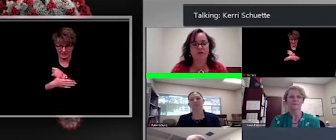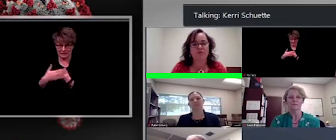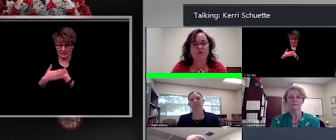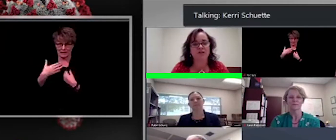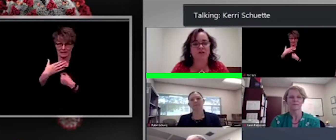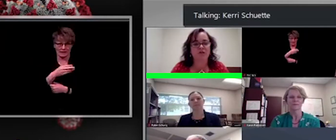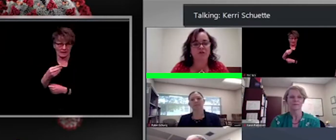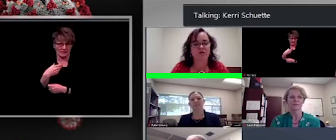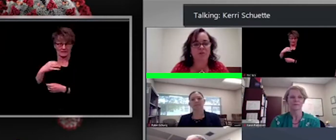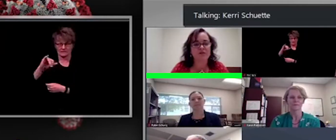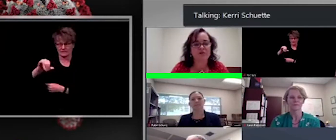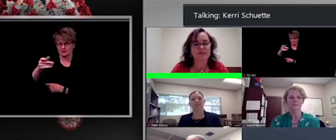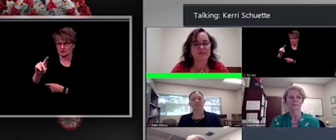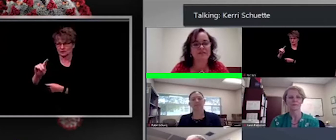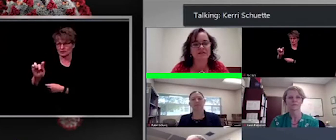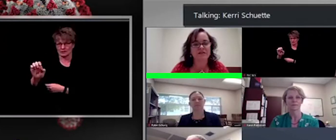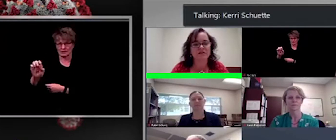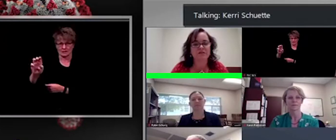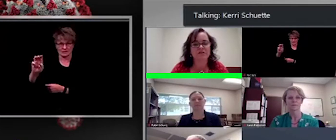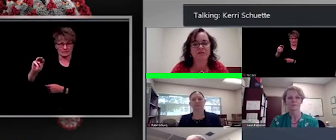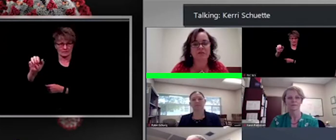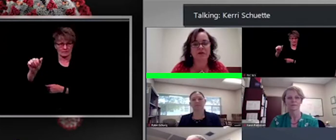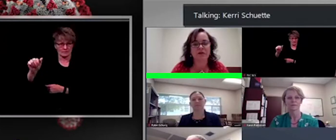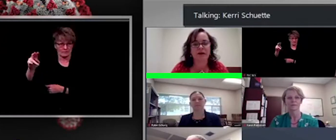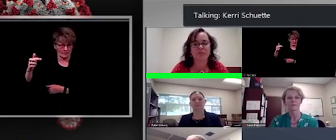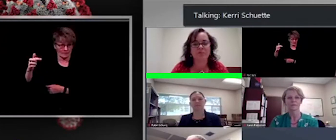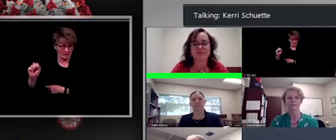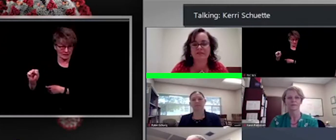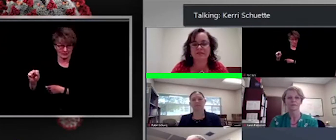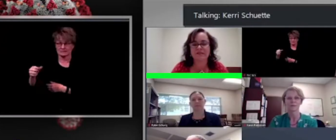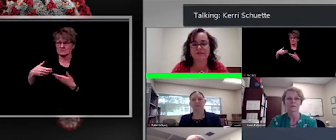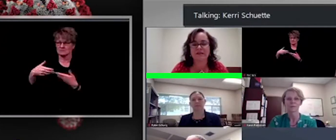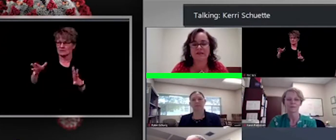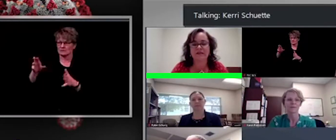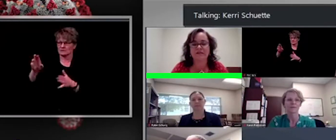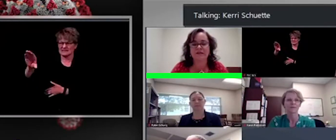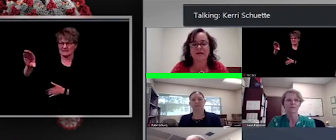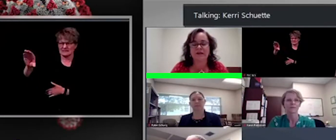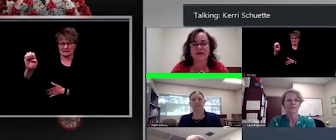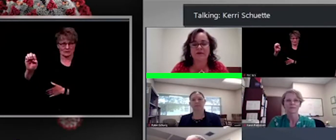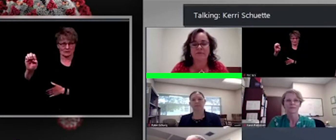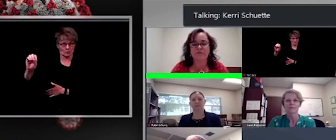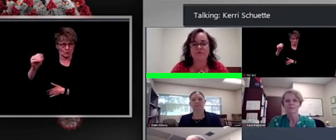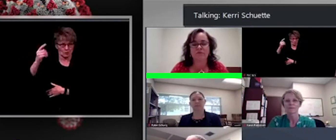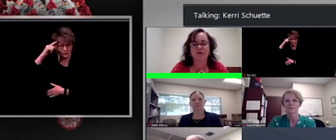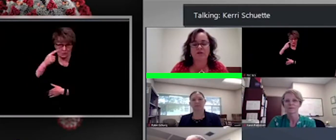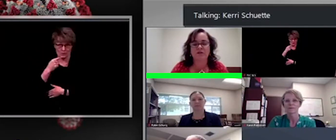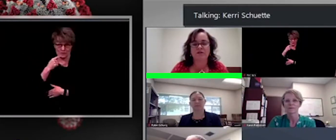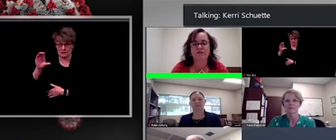Redding Chamber of Commerce. He's going to talk to us a little bit about businesses and